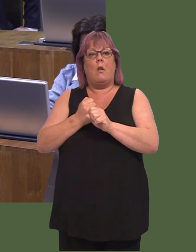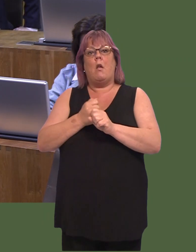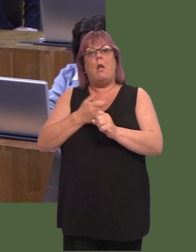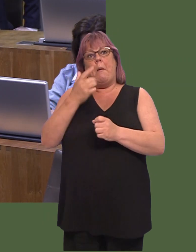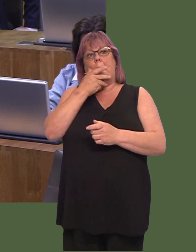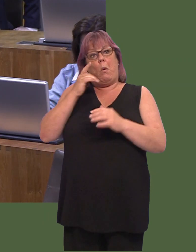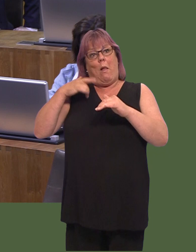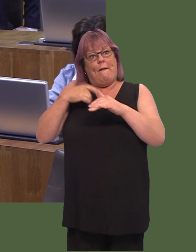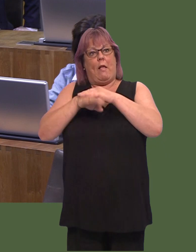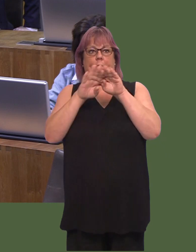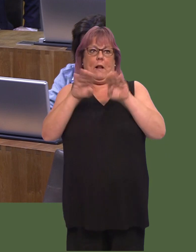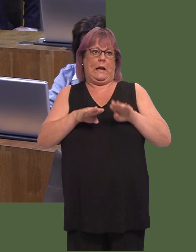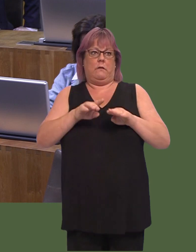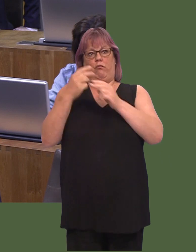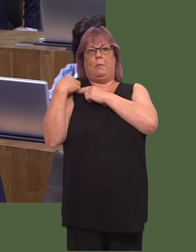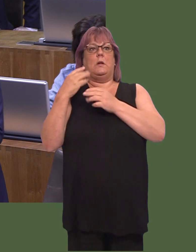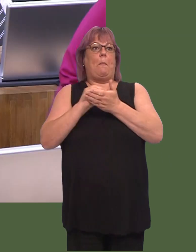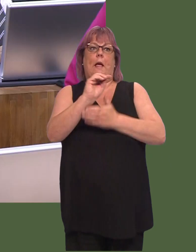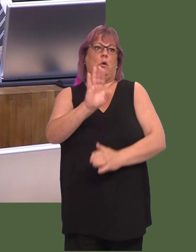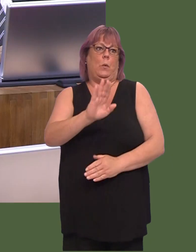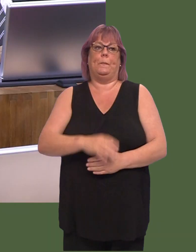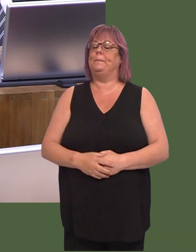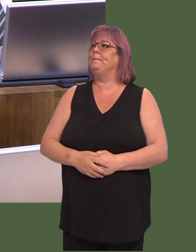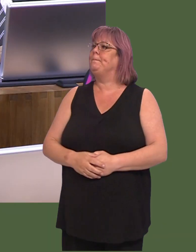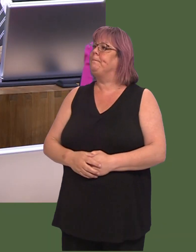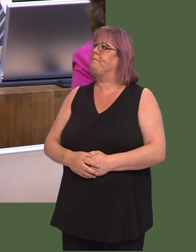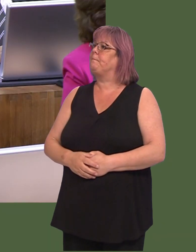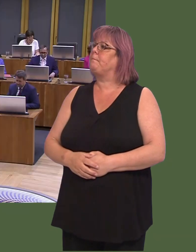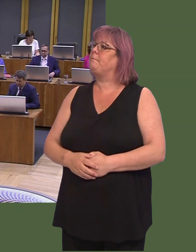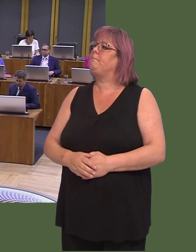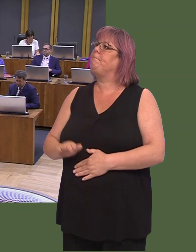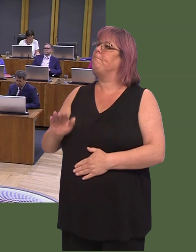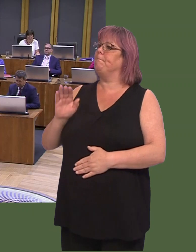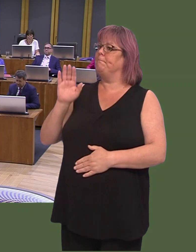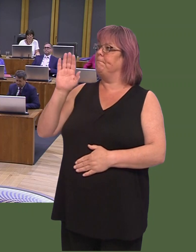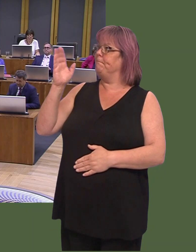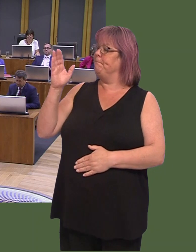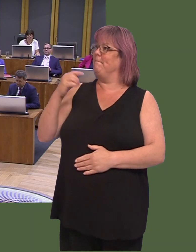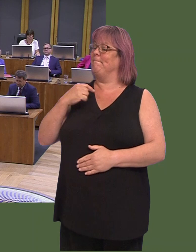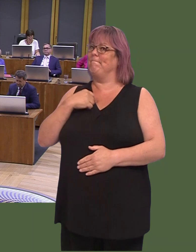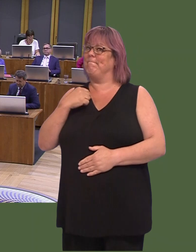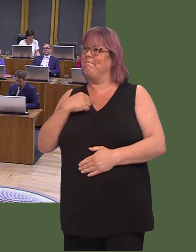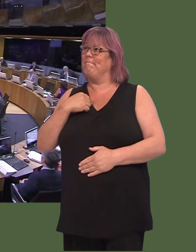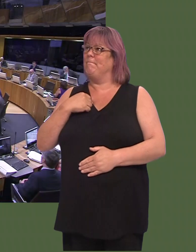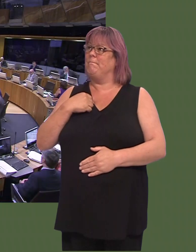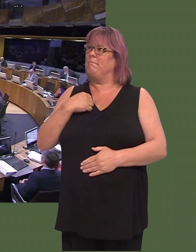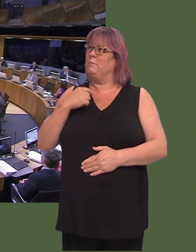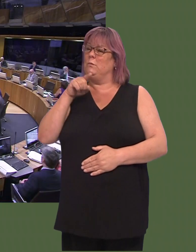not expect residents or tenants to pay. Bethan Sayed AM: Just to expand on that point, I'm not entirely convinced that it's just